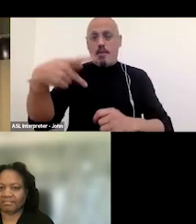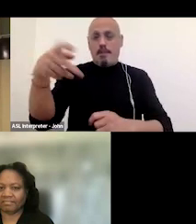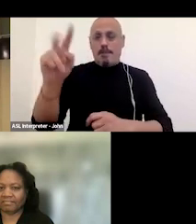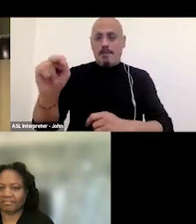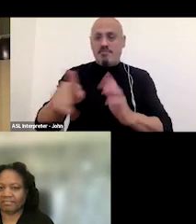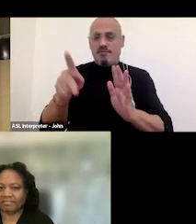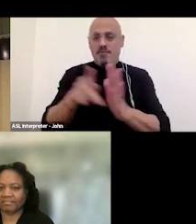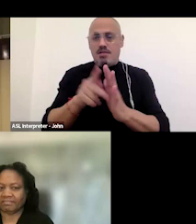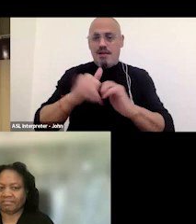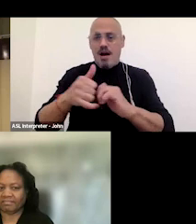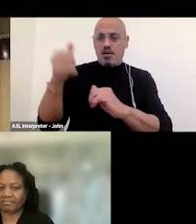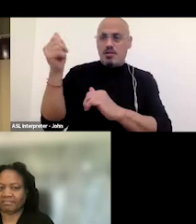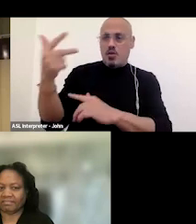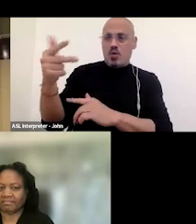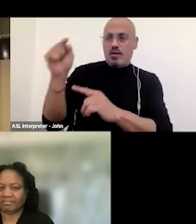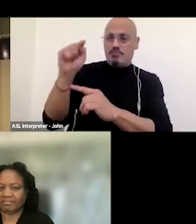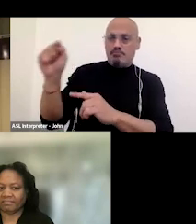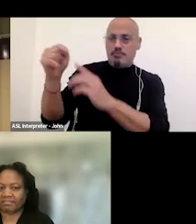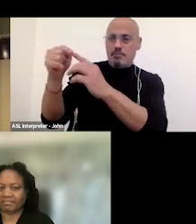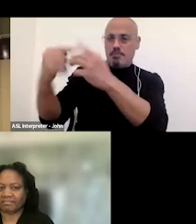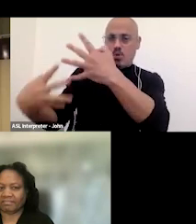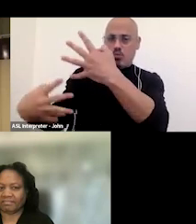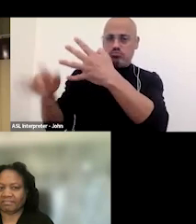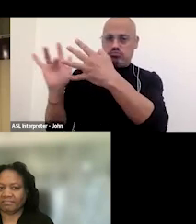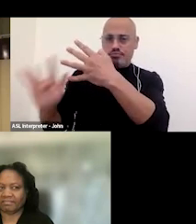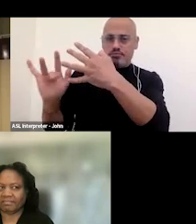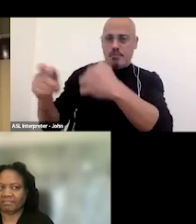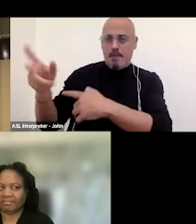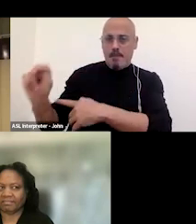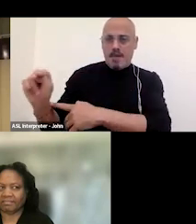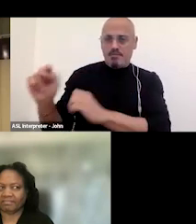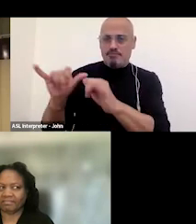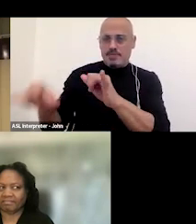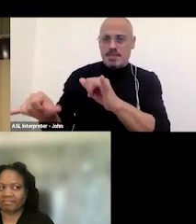by selecting the three dots in the upper right-hand corner of their video.